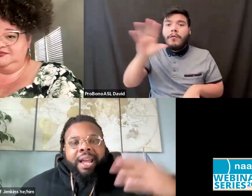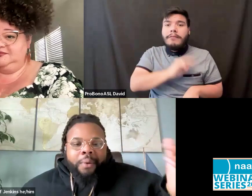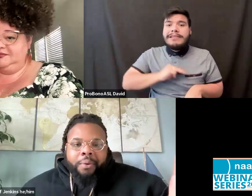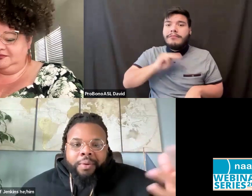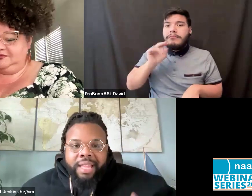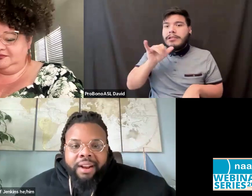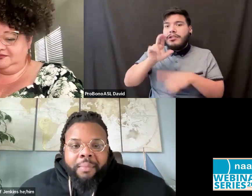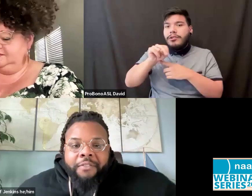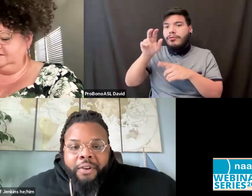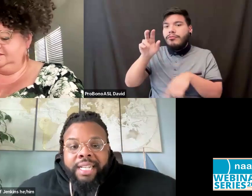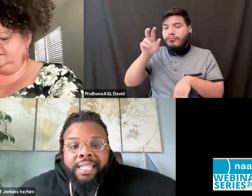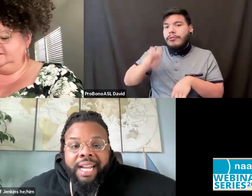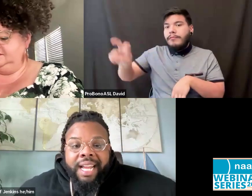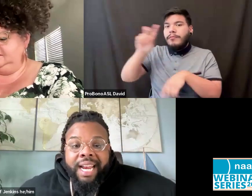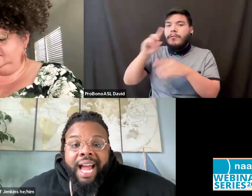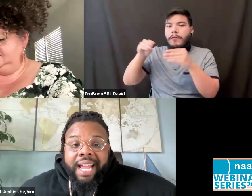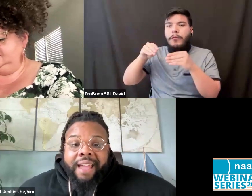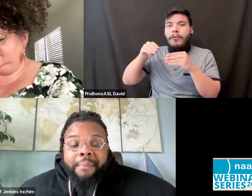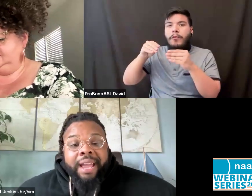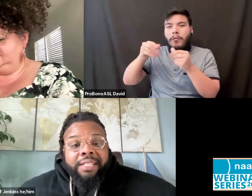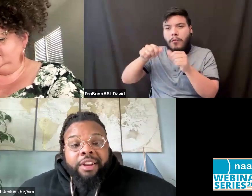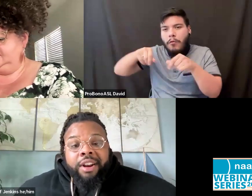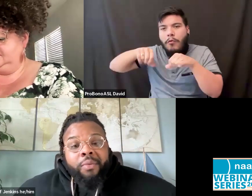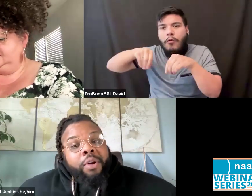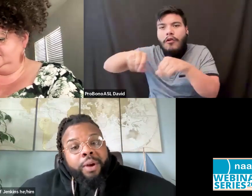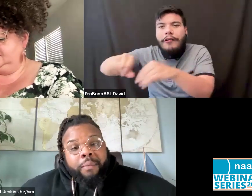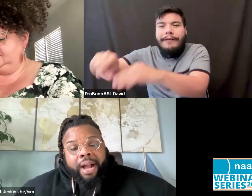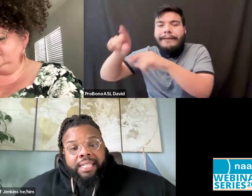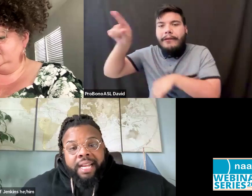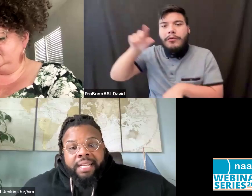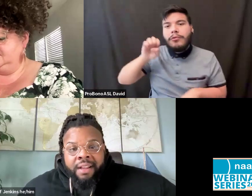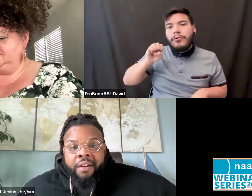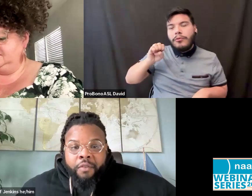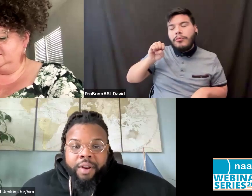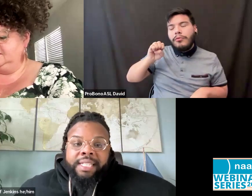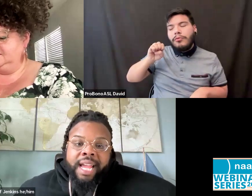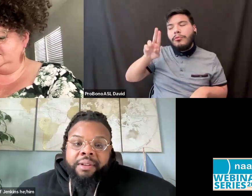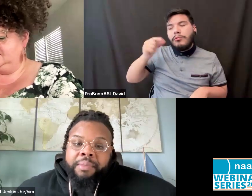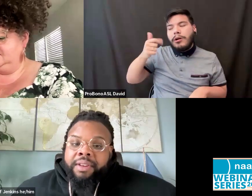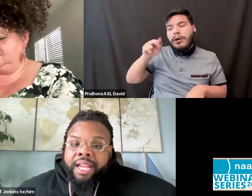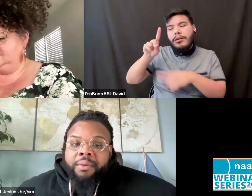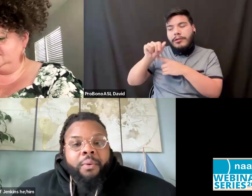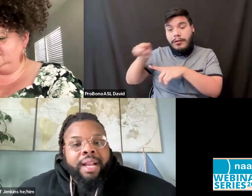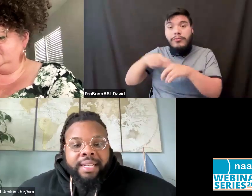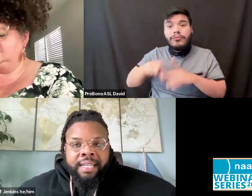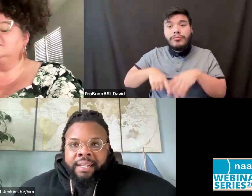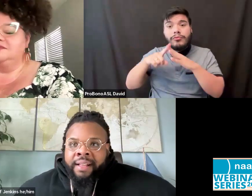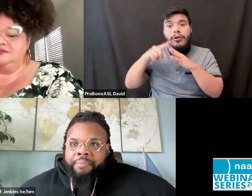And while we were there, my friends and I came back and started a one world project for that same community in Rwanda.